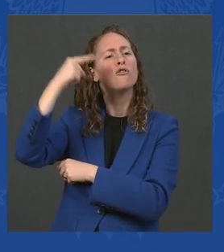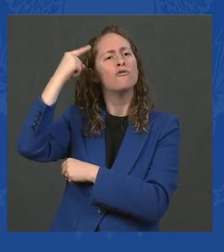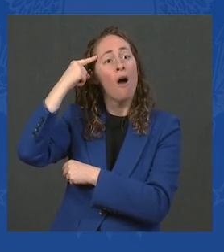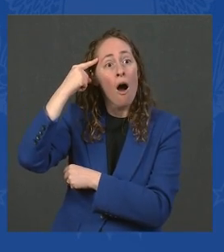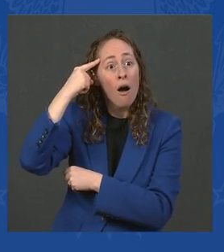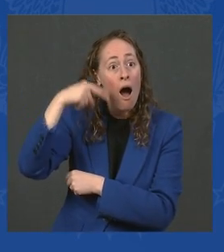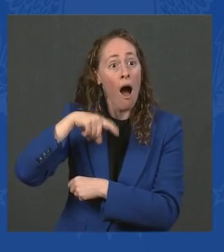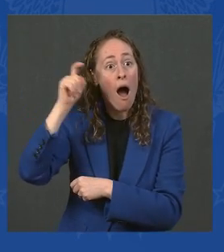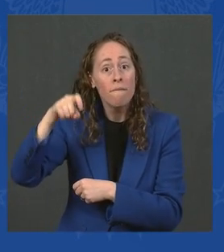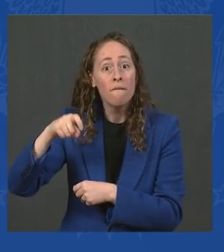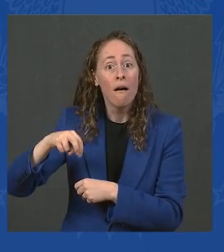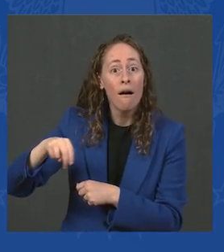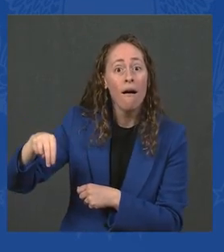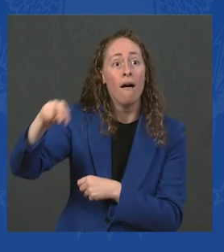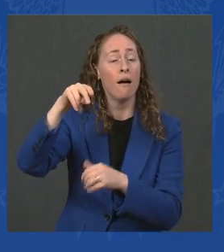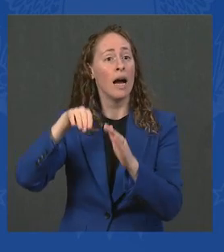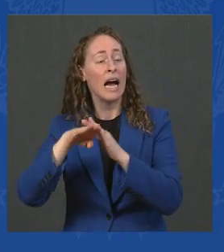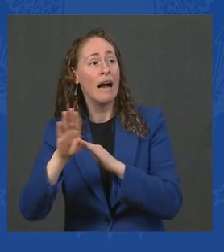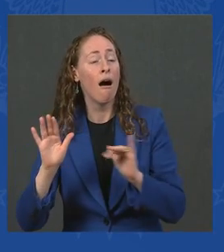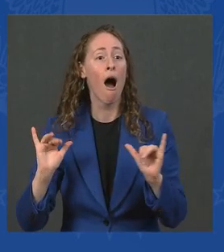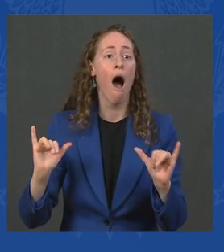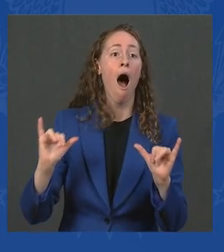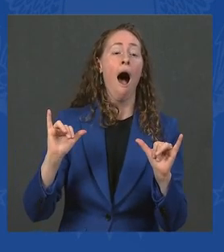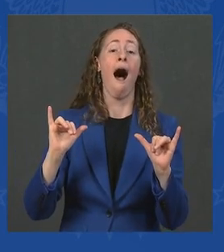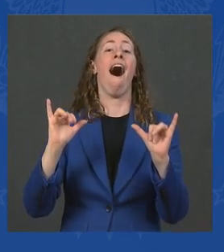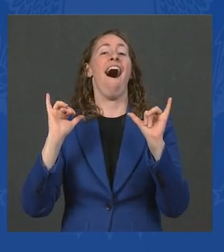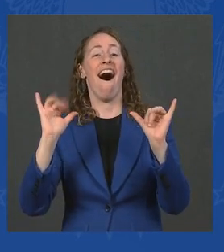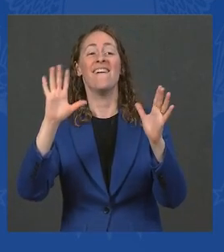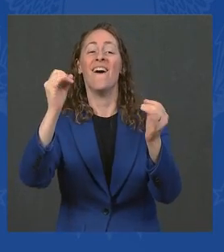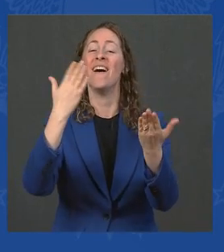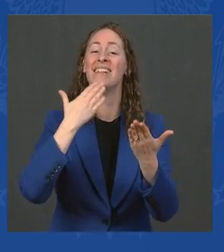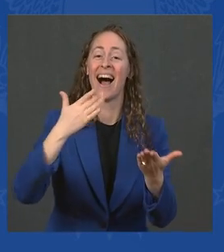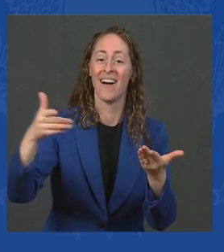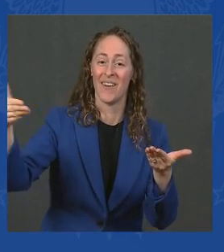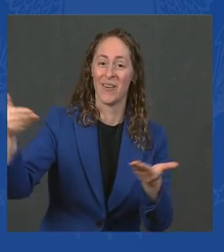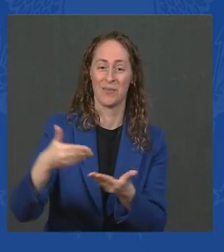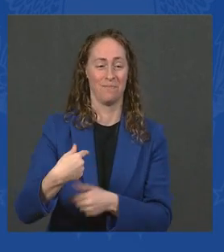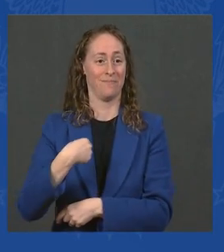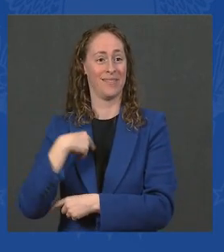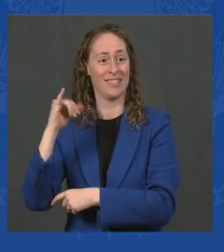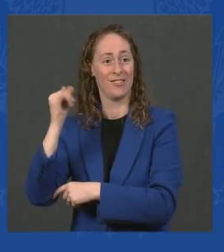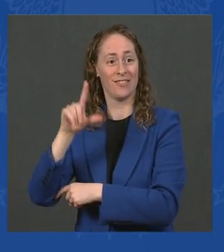Elijah, thank you for the introduction. And Jill and I, along with Secretary Cardona and Mayor Bowser,